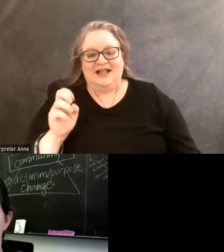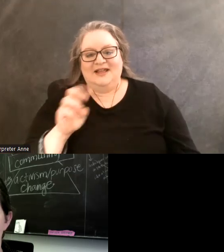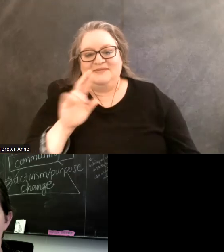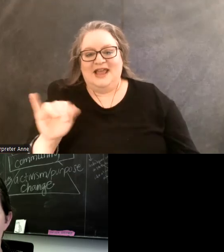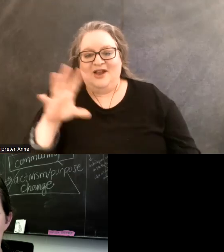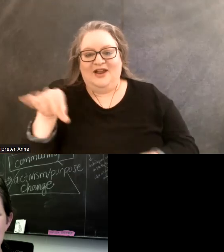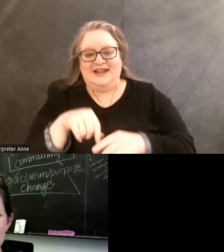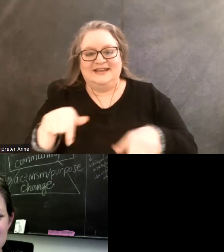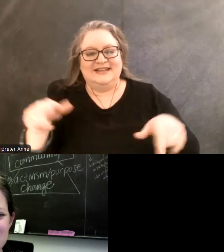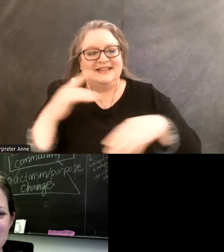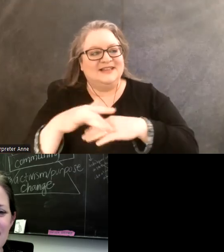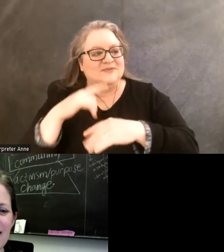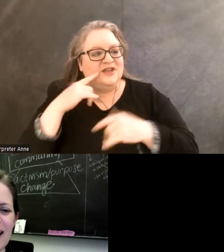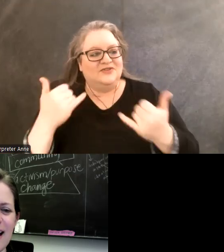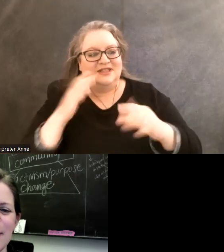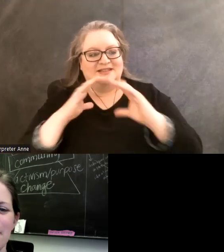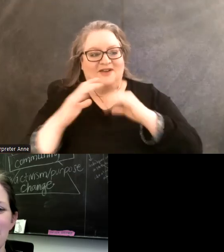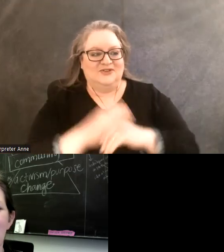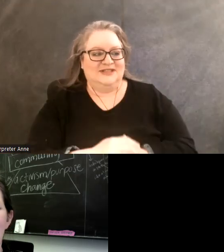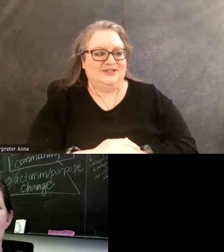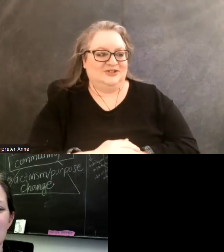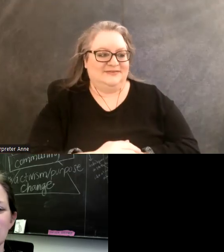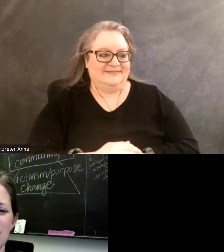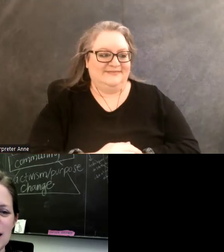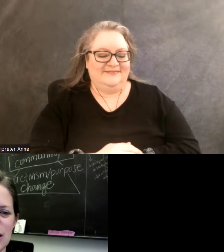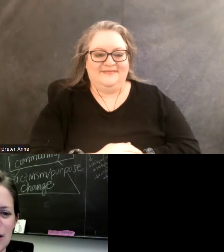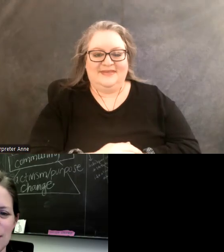for this conversation. And then I just want to share